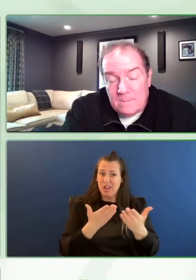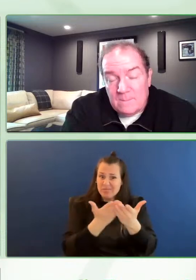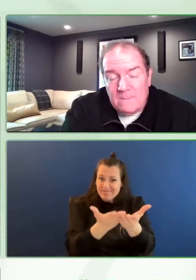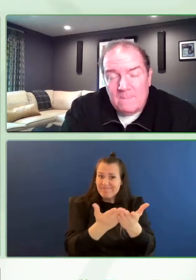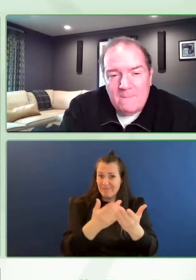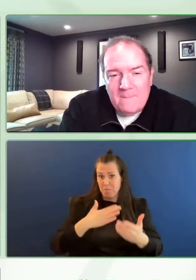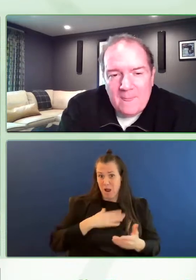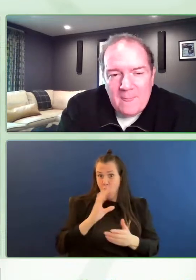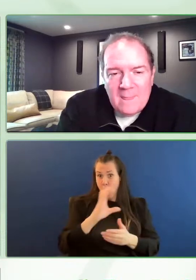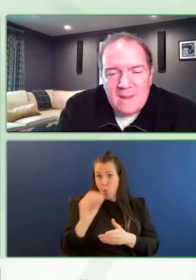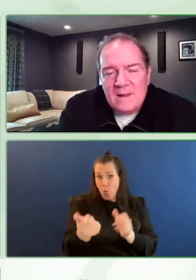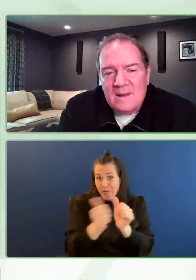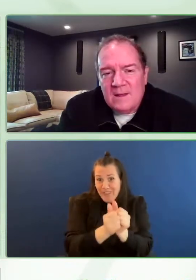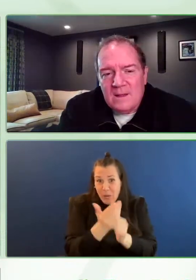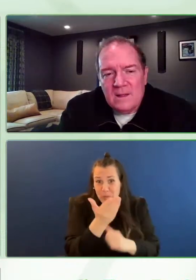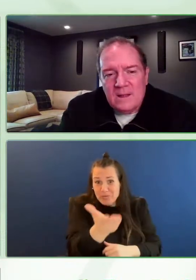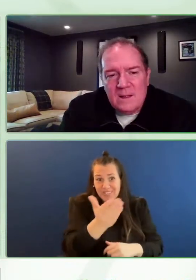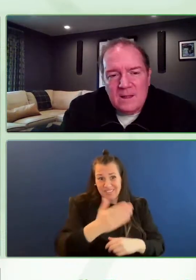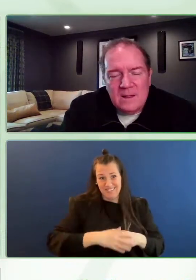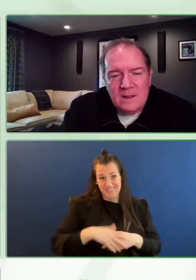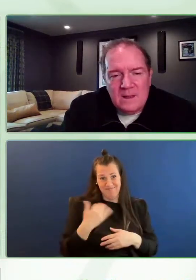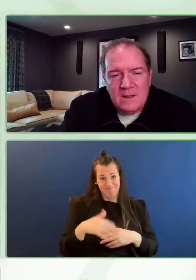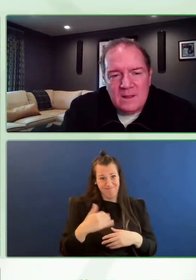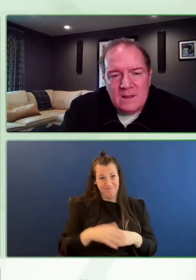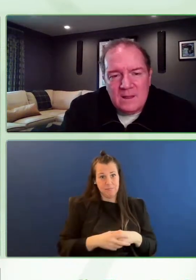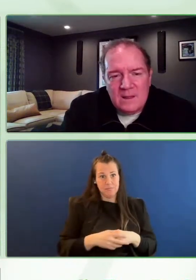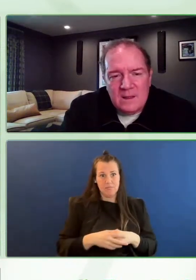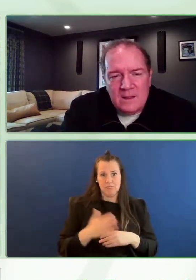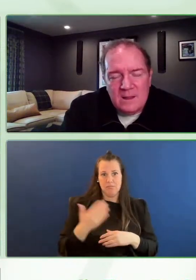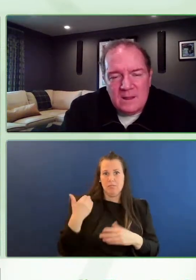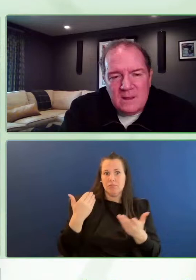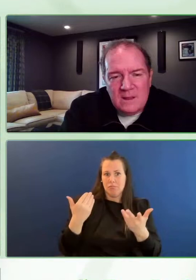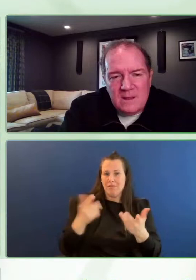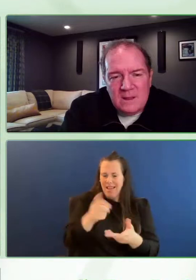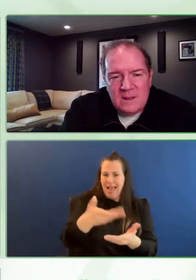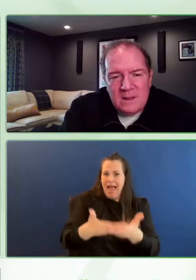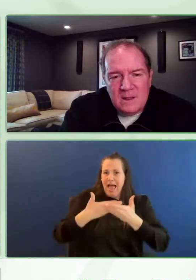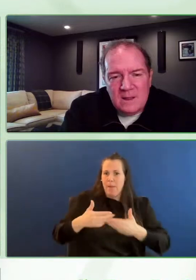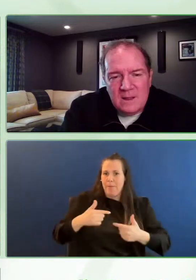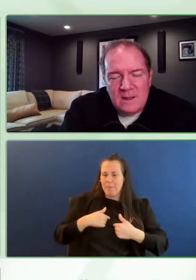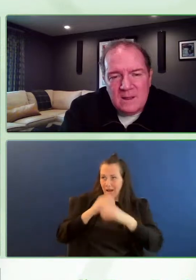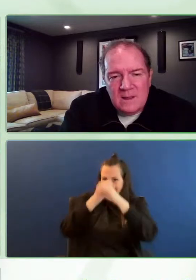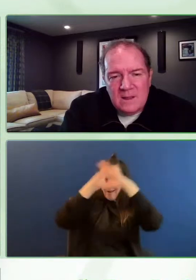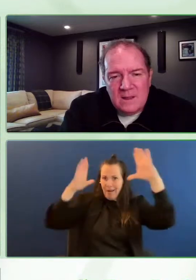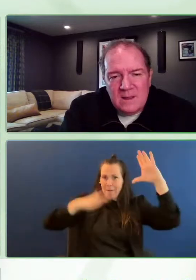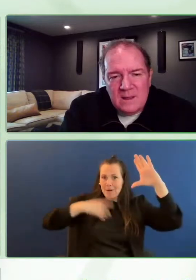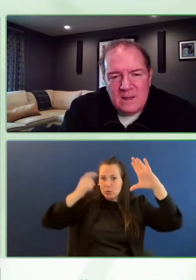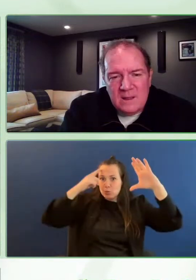How do you change the mindset to can from cannot?